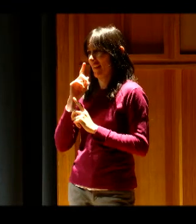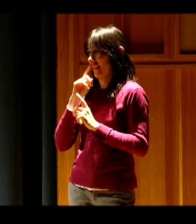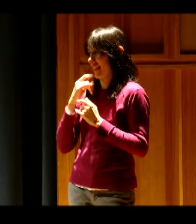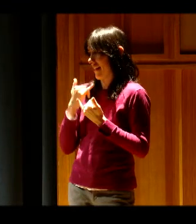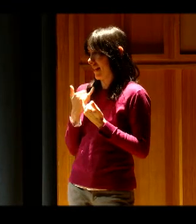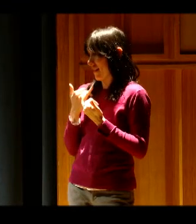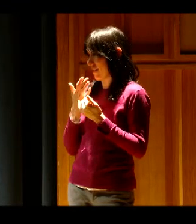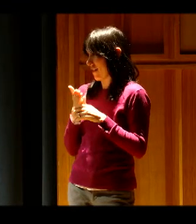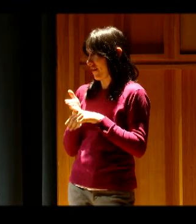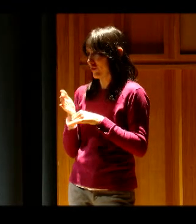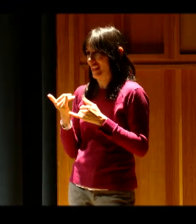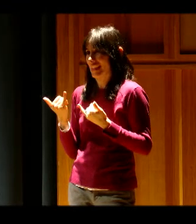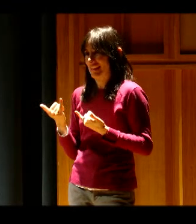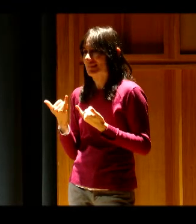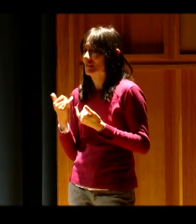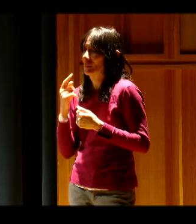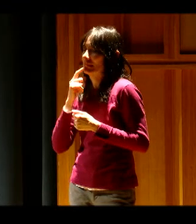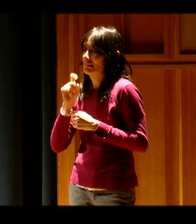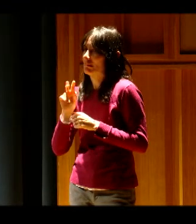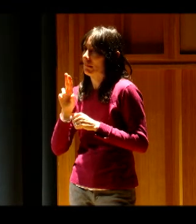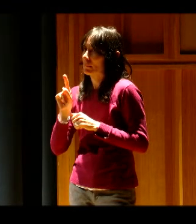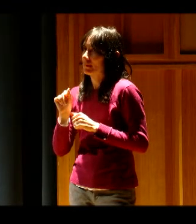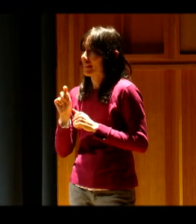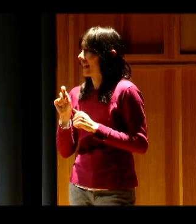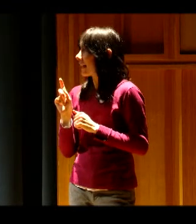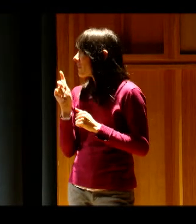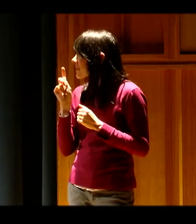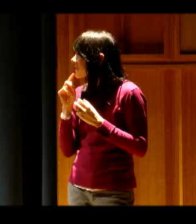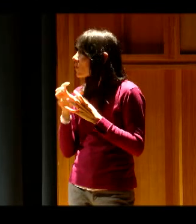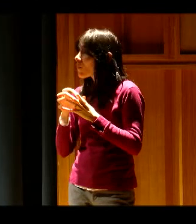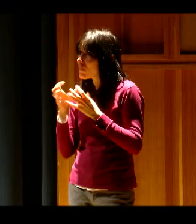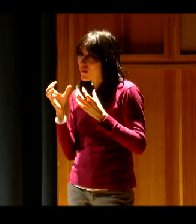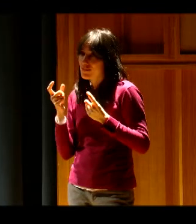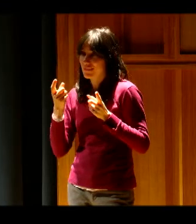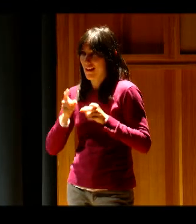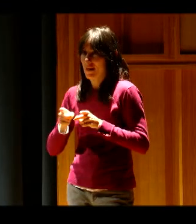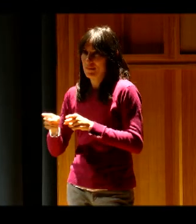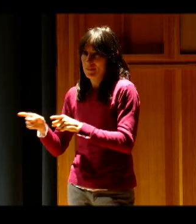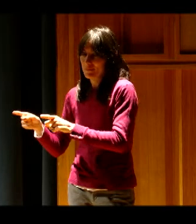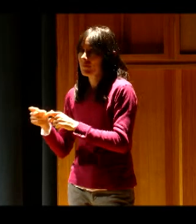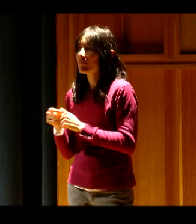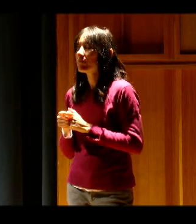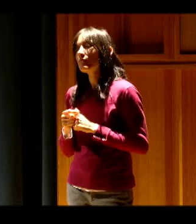we need badly to update it because there's so much exciting practice, but that's telling you what